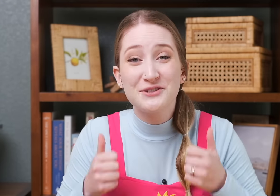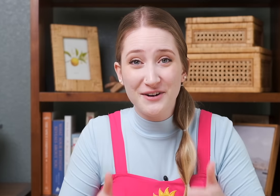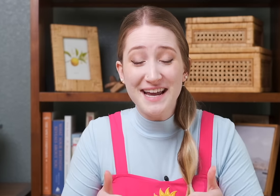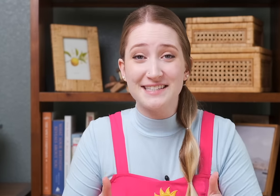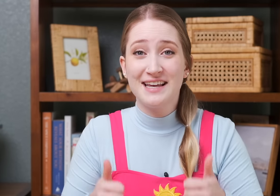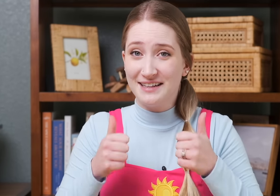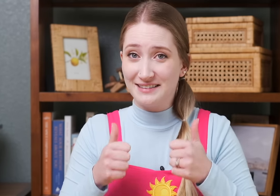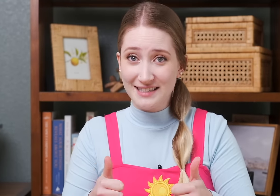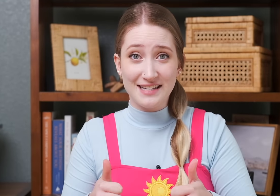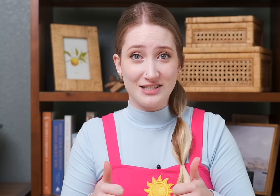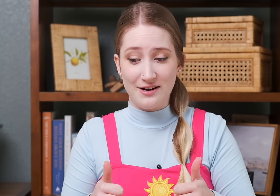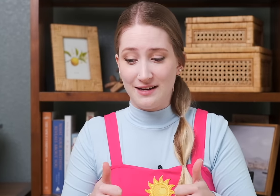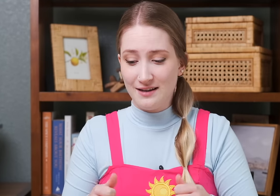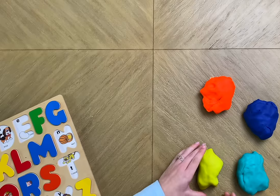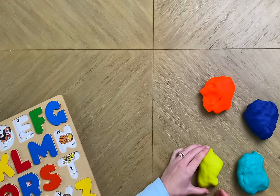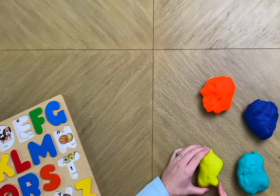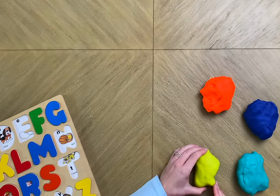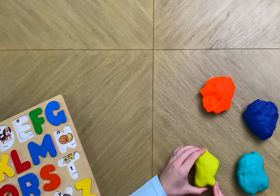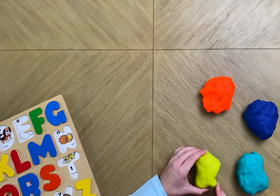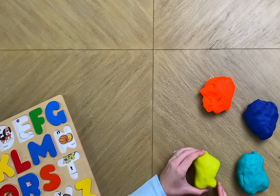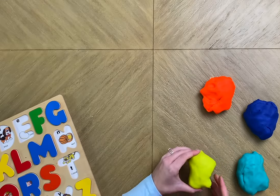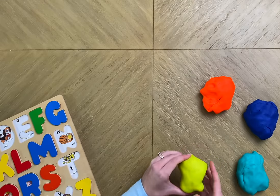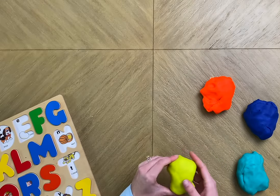Great! Let's get started. Let's start with the yellow one.